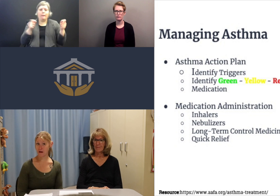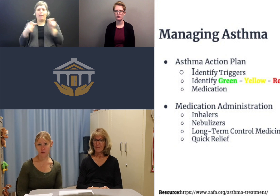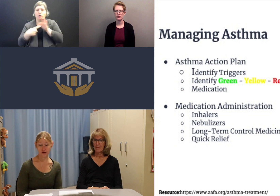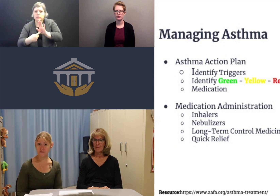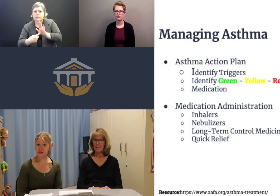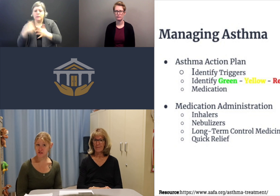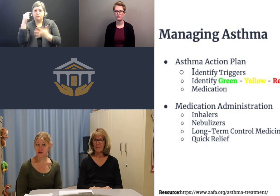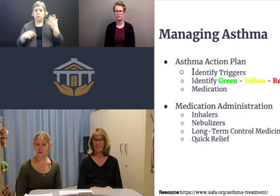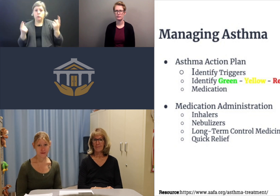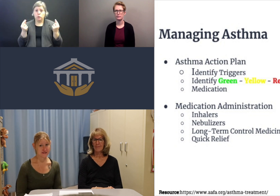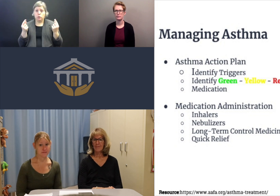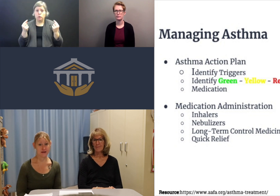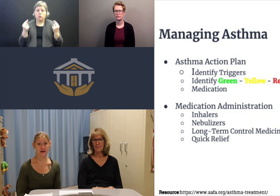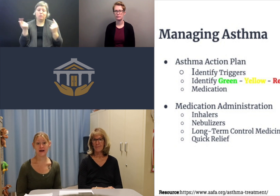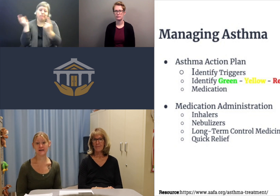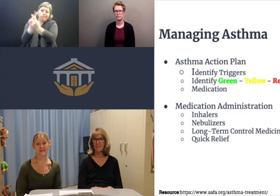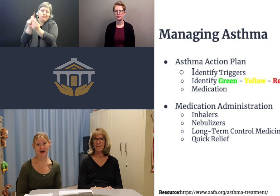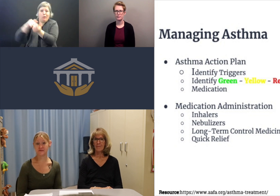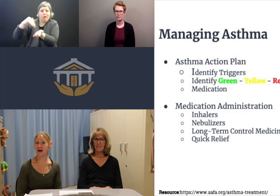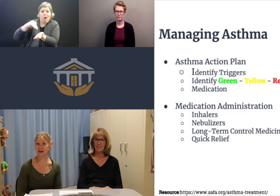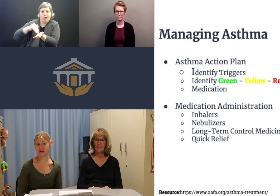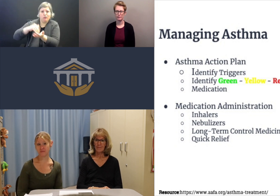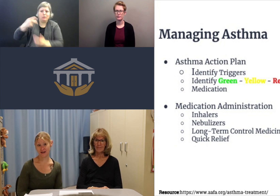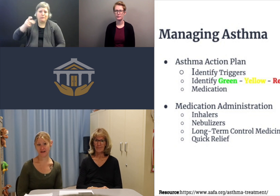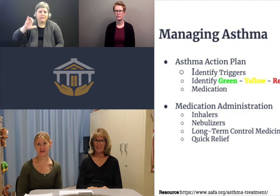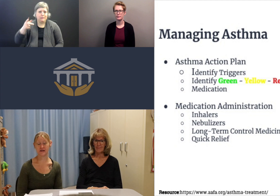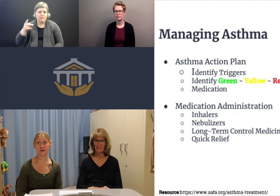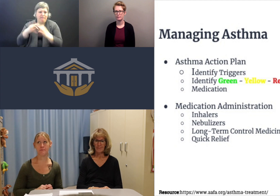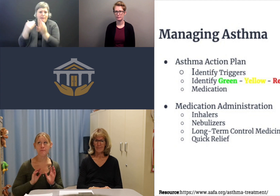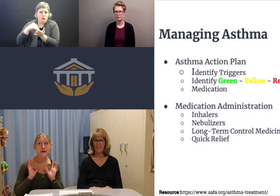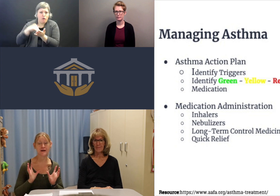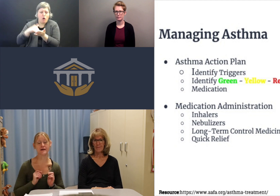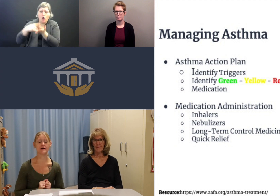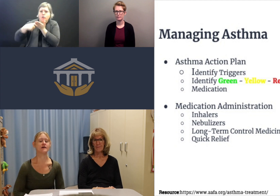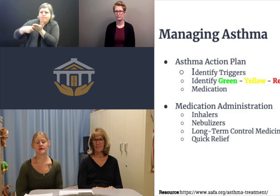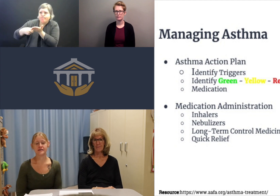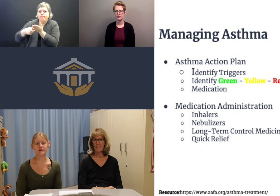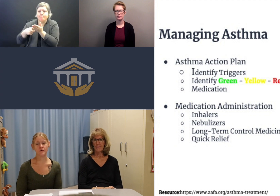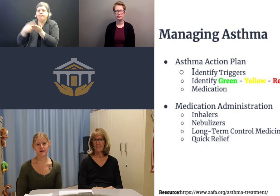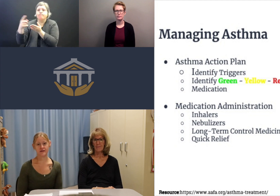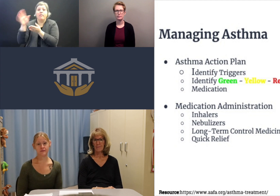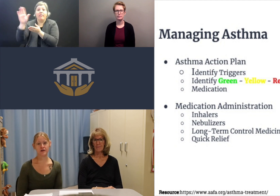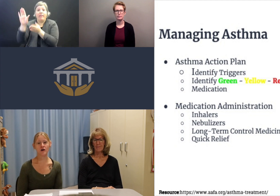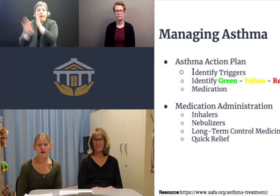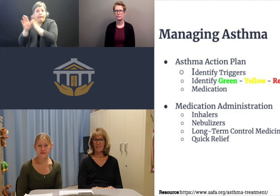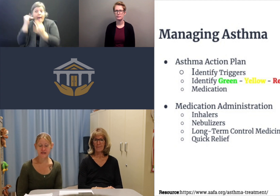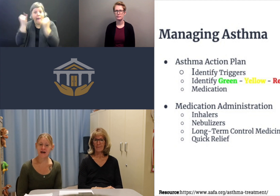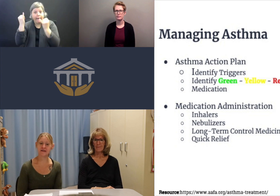go to the physician or PCP and the Asthma Action Plan is a big deal with everything because again,